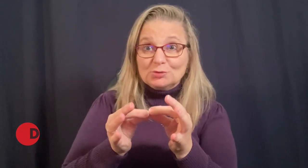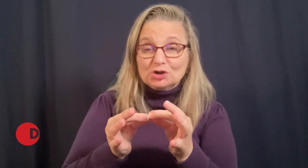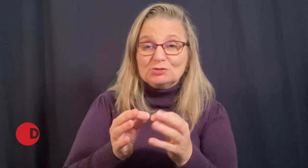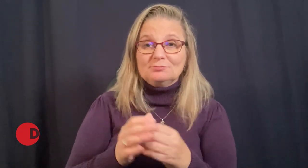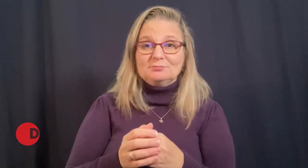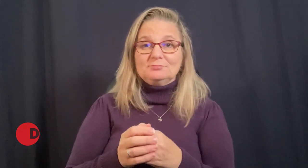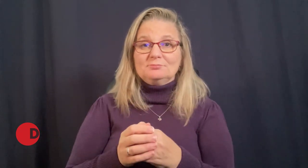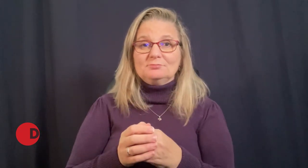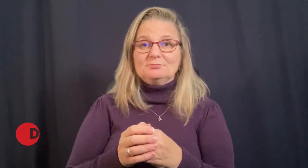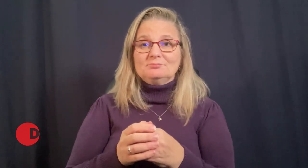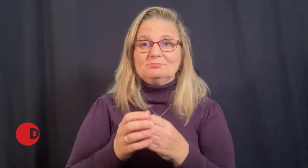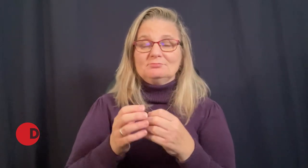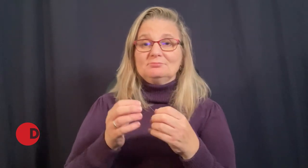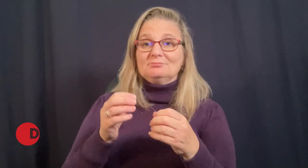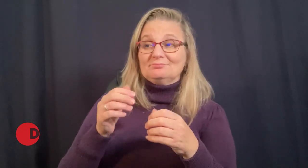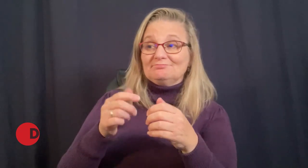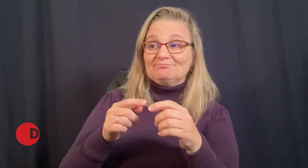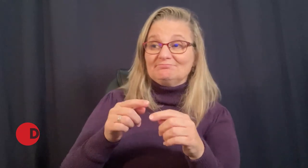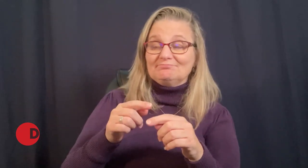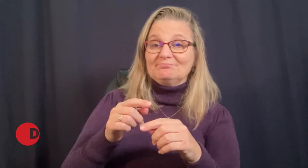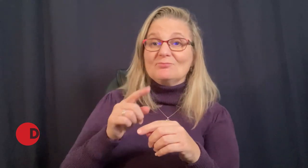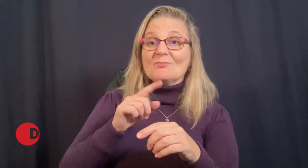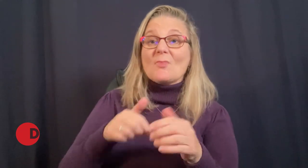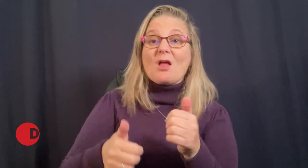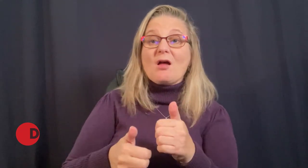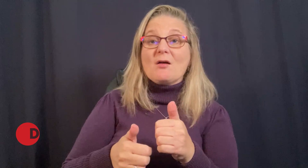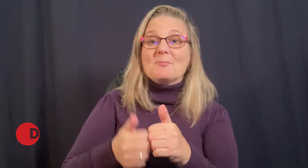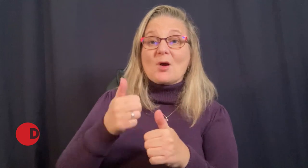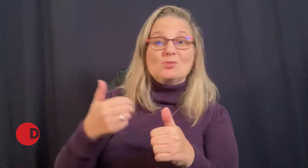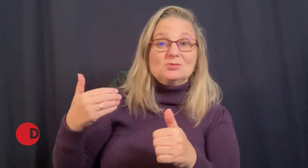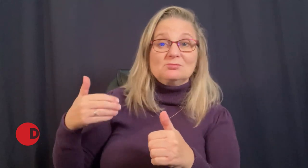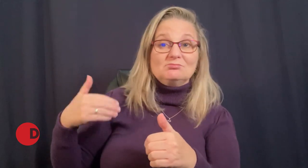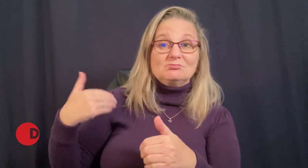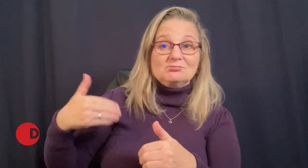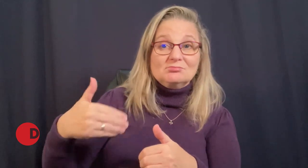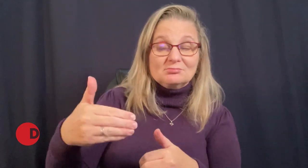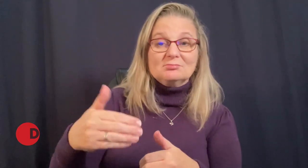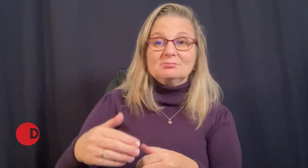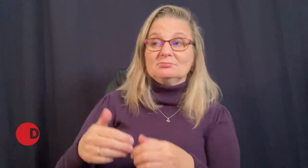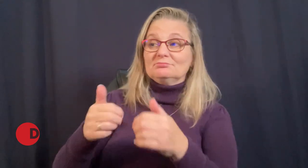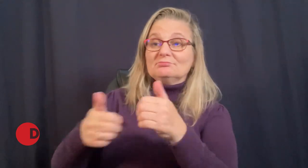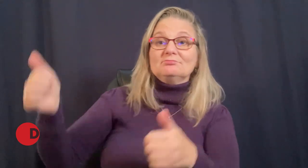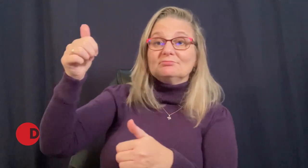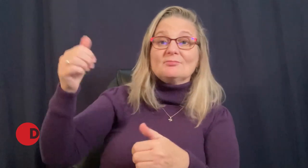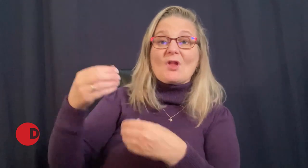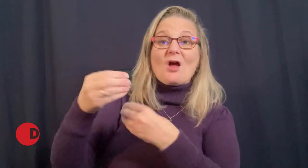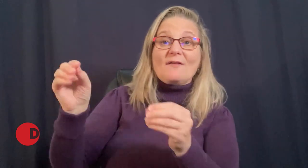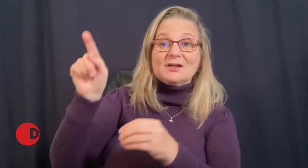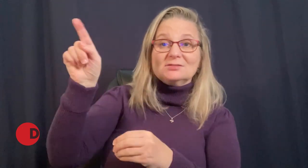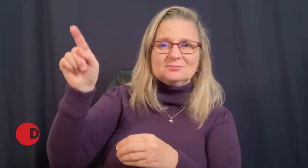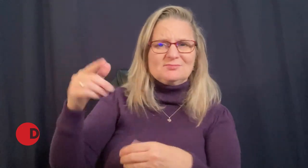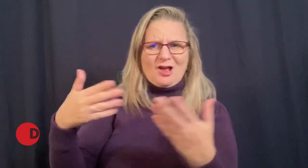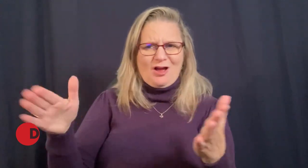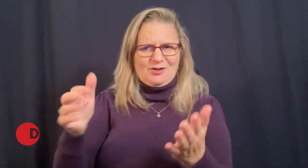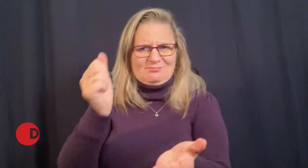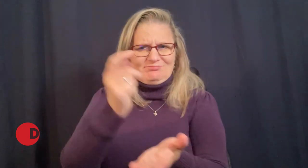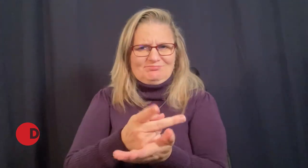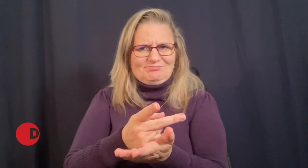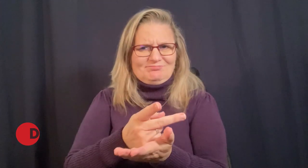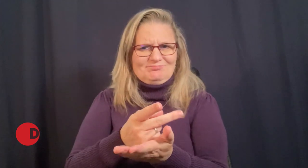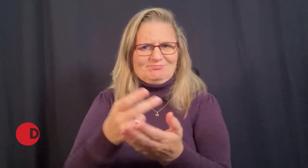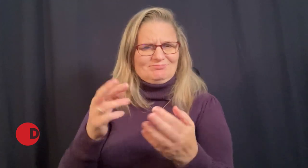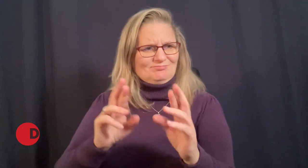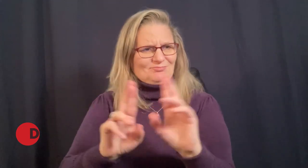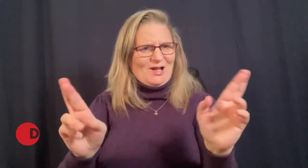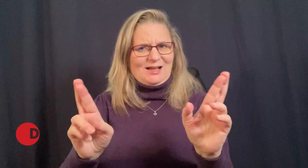an interpreter, while most head offices say they would readily approve and